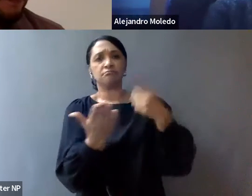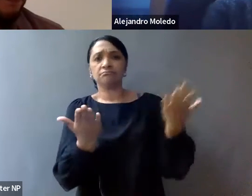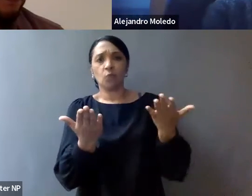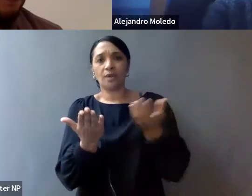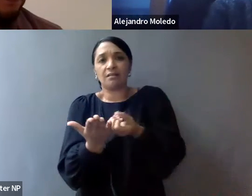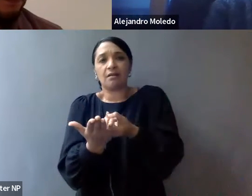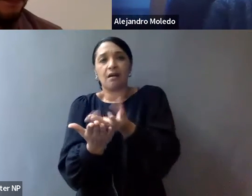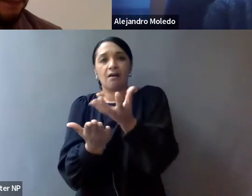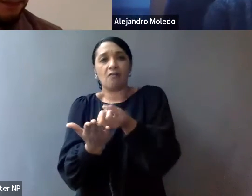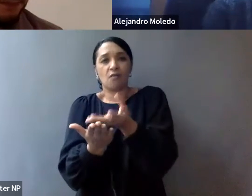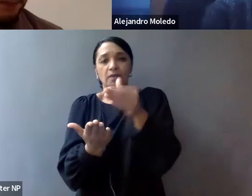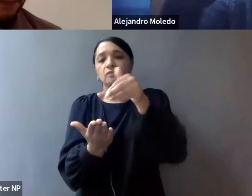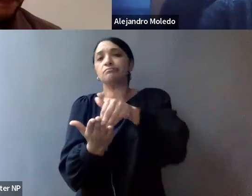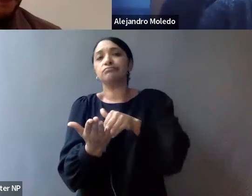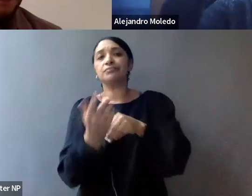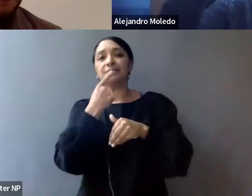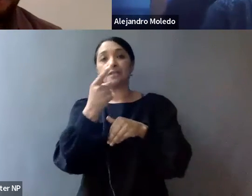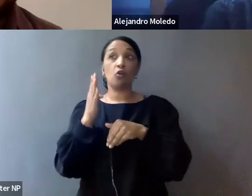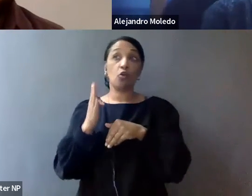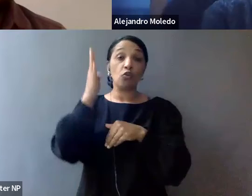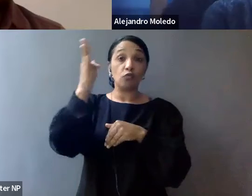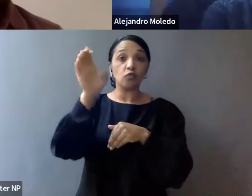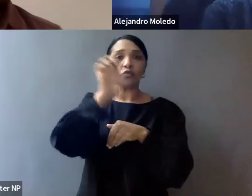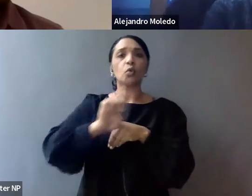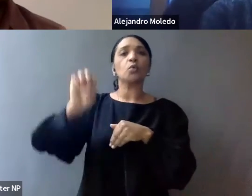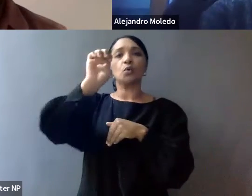what information the future European Parking Card will include.